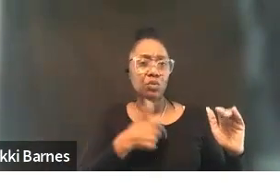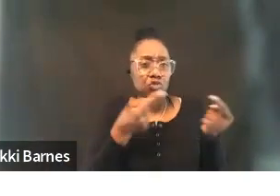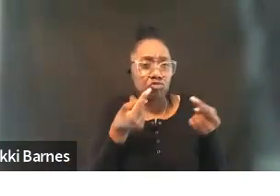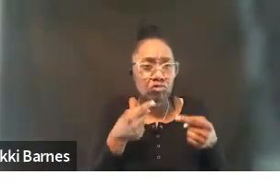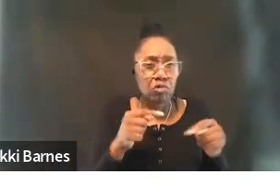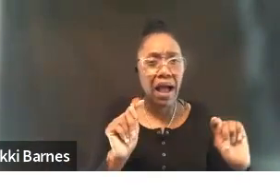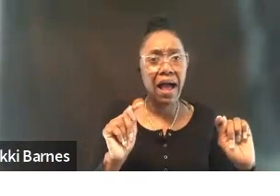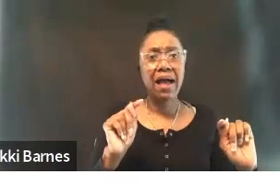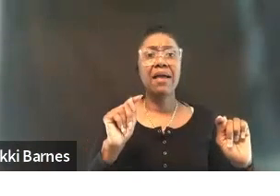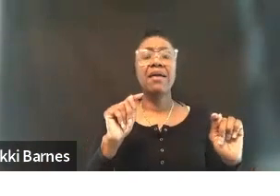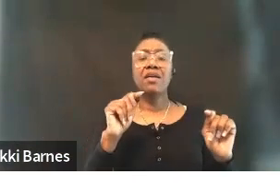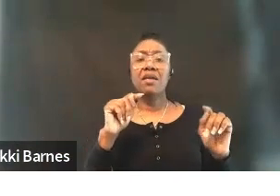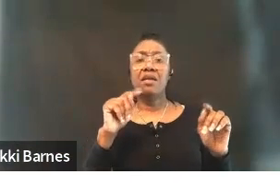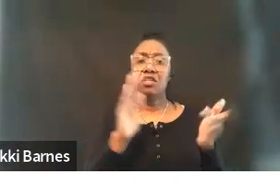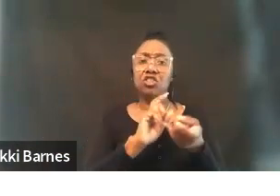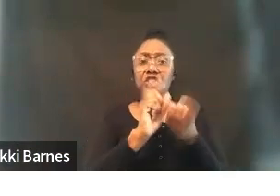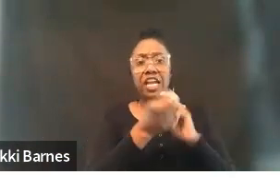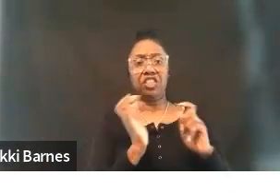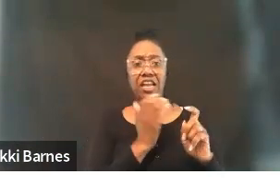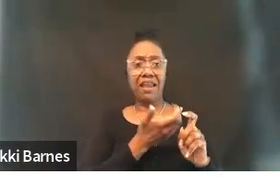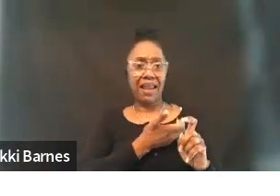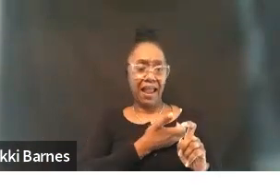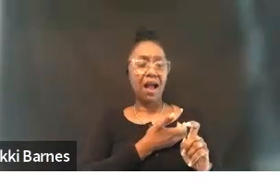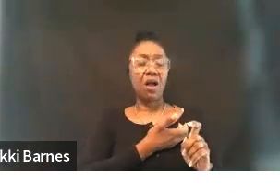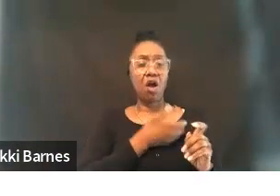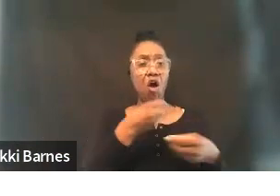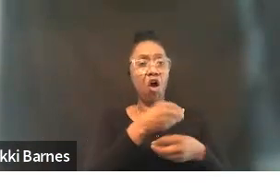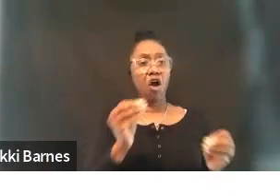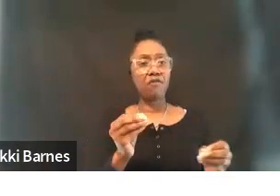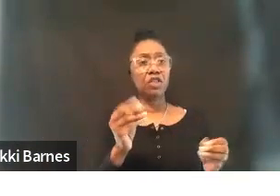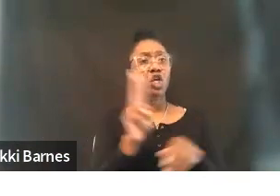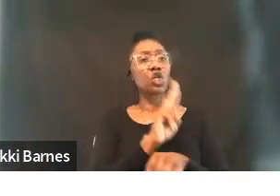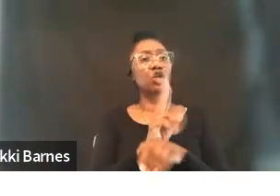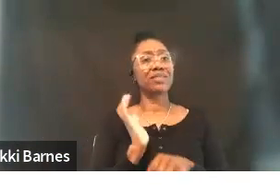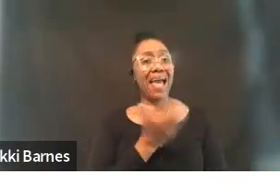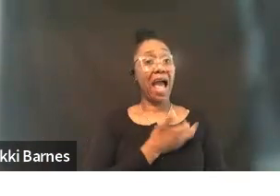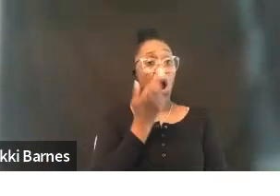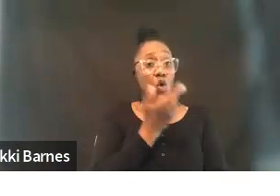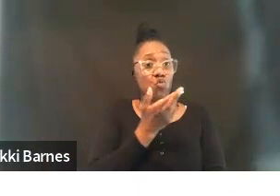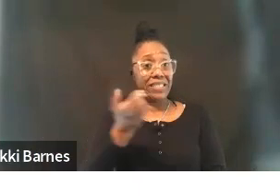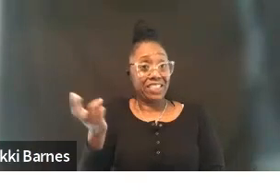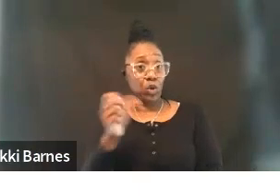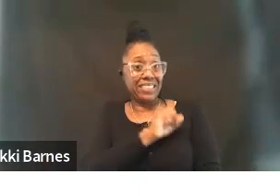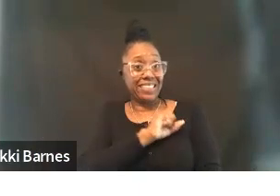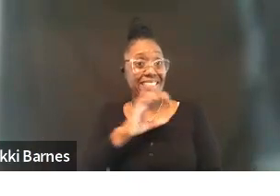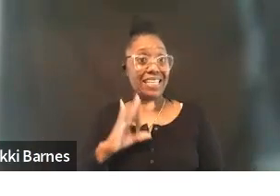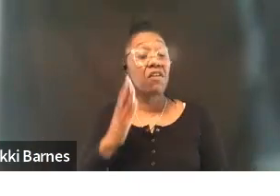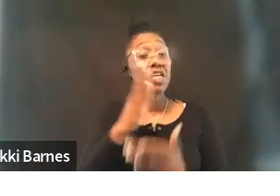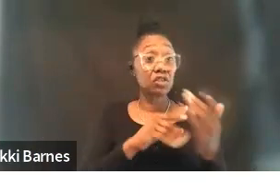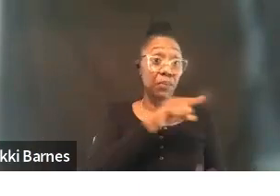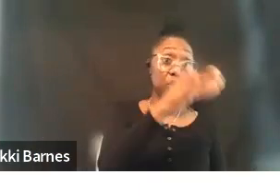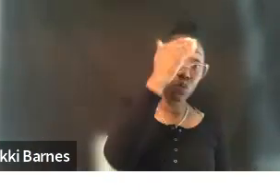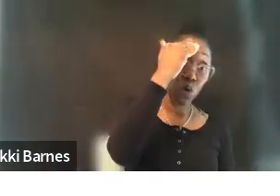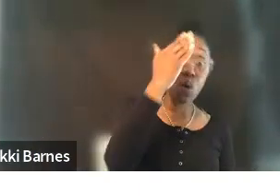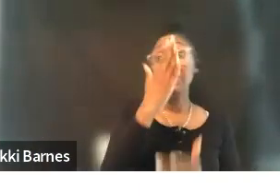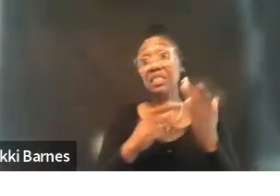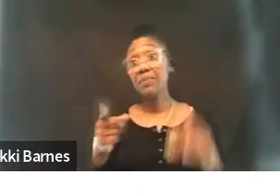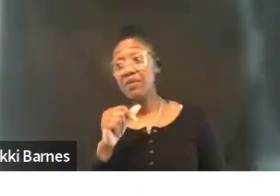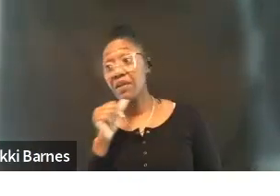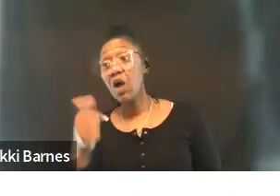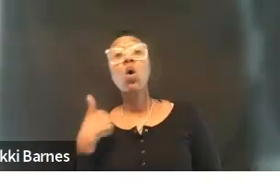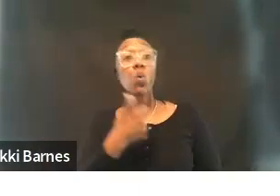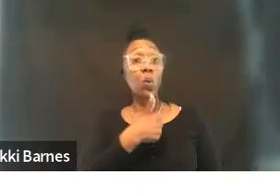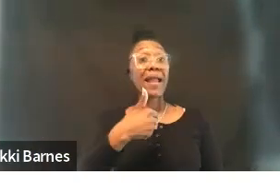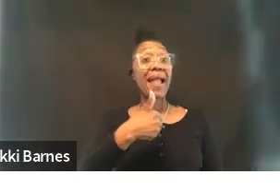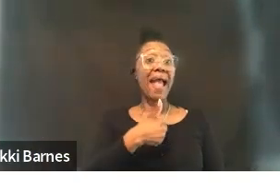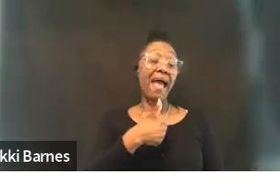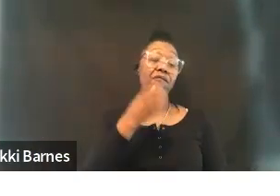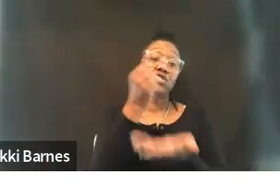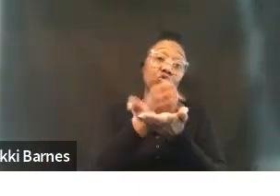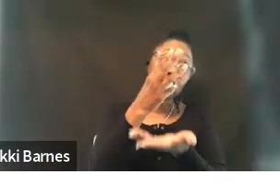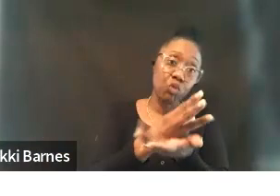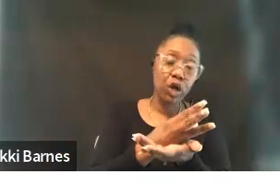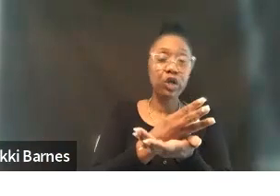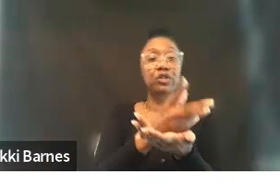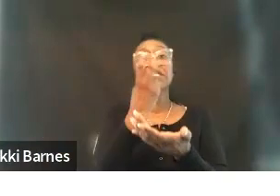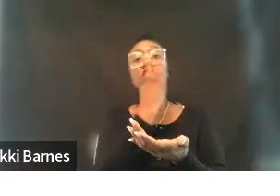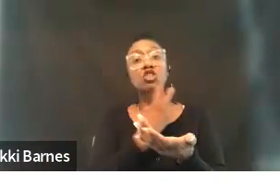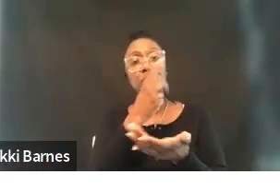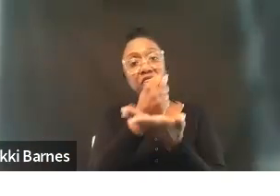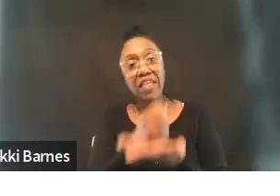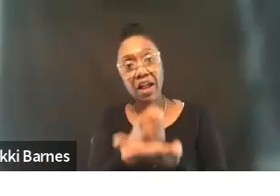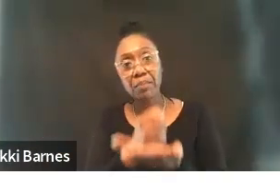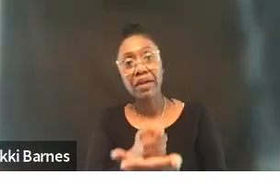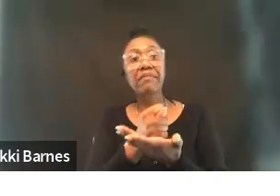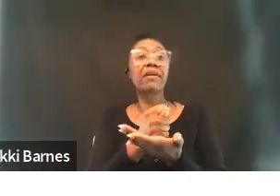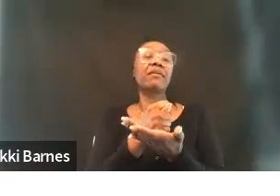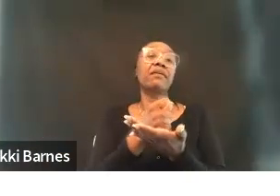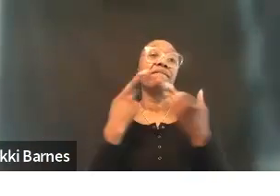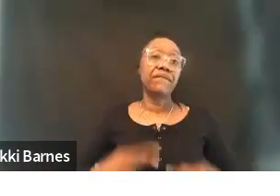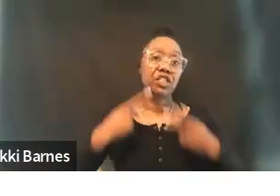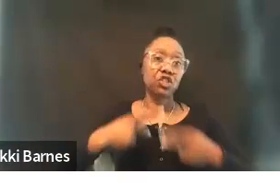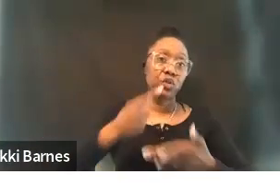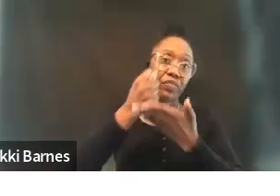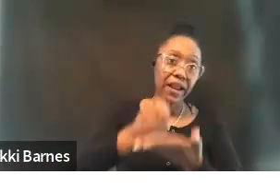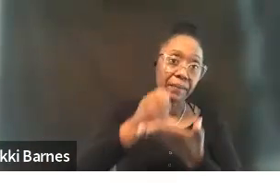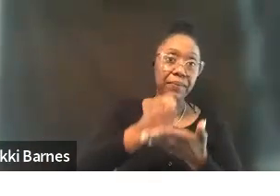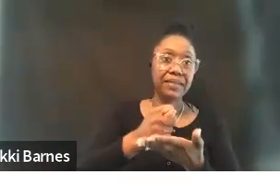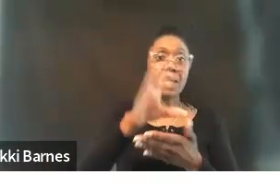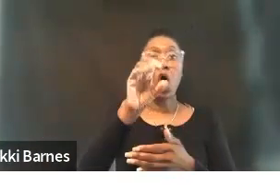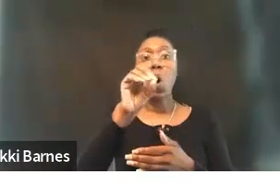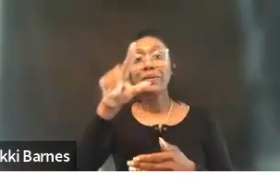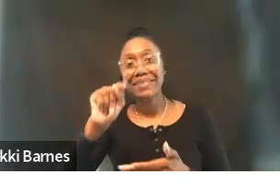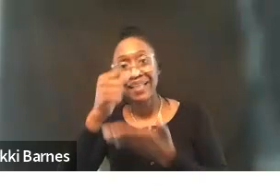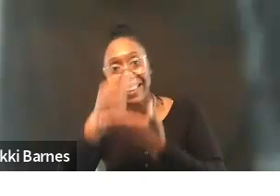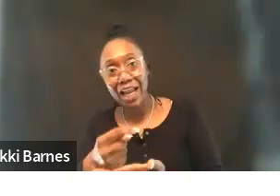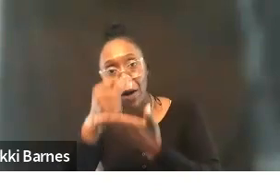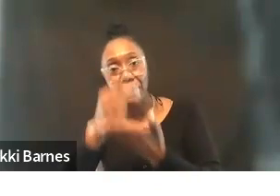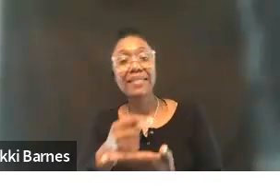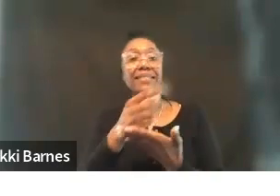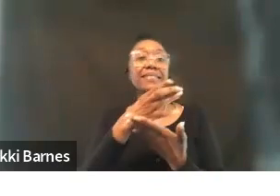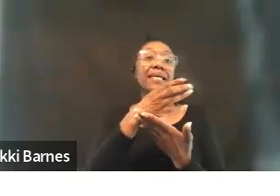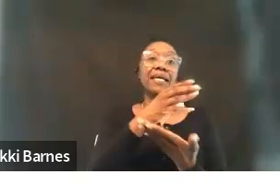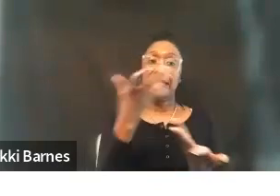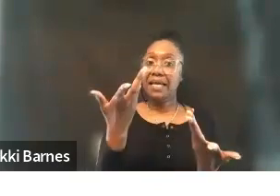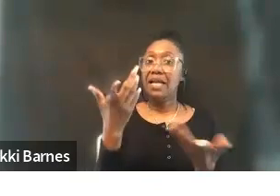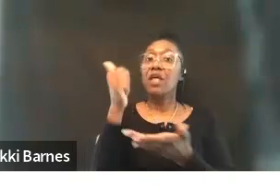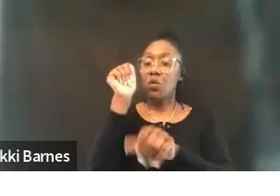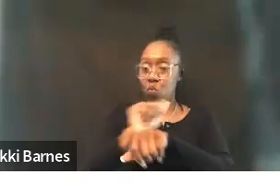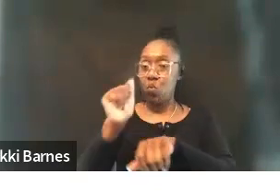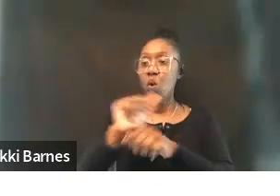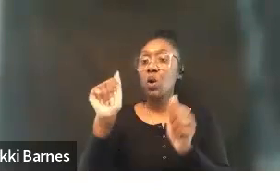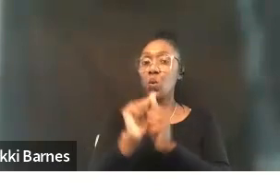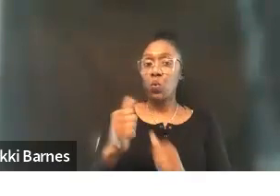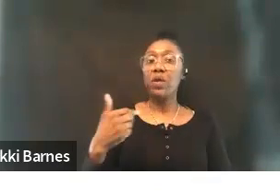So we have psychologists, social workers. Speech therapist, physical therapist, occupational therapists, who worked for us previously in some of our programs that we were able to keep.